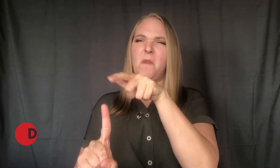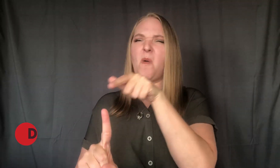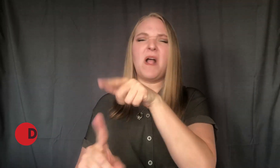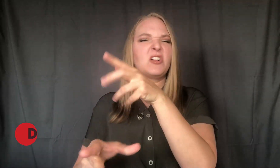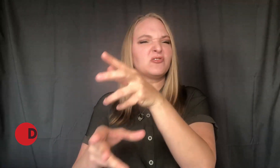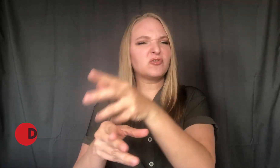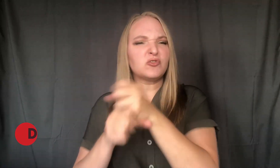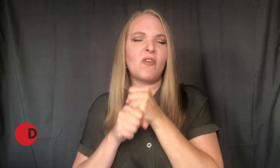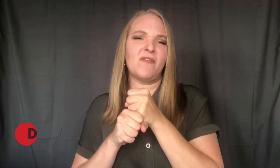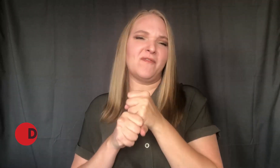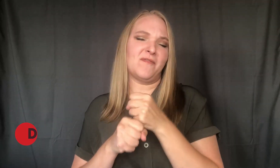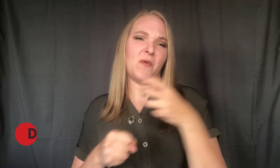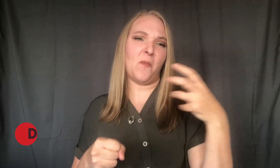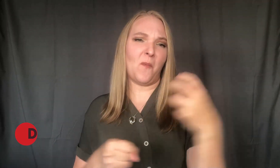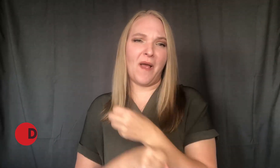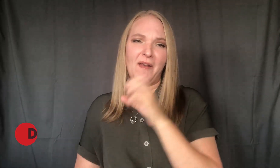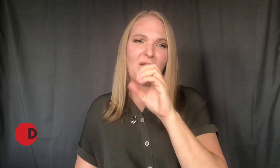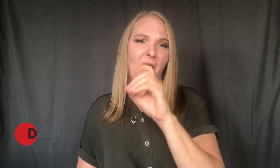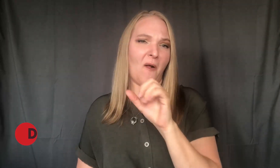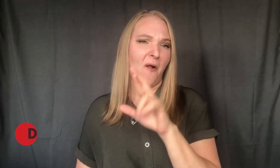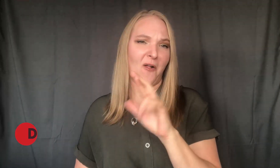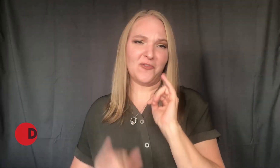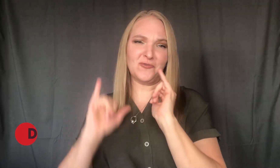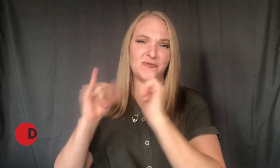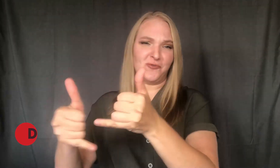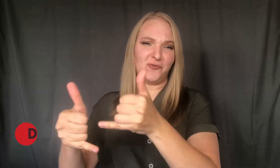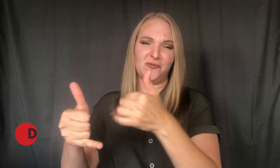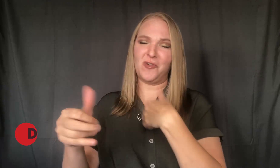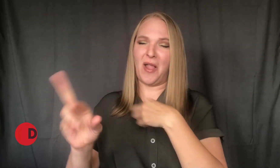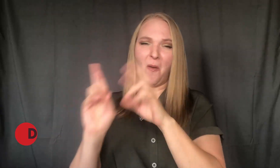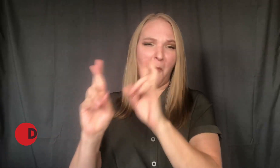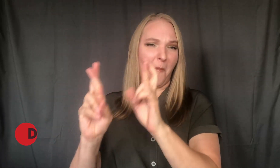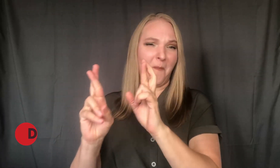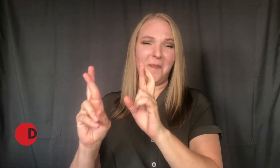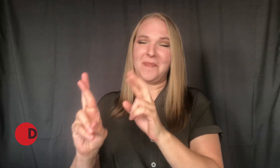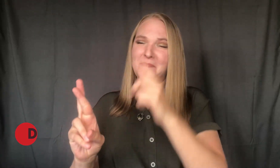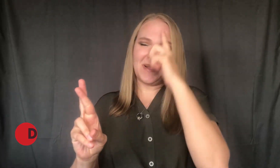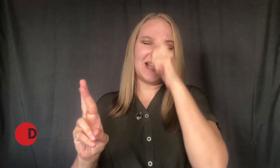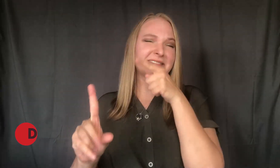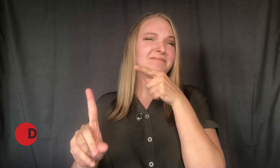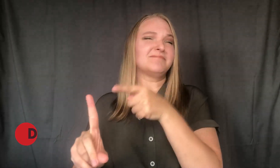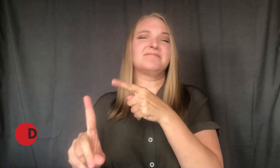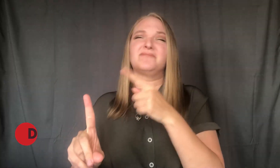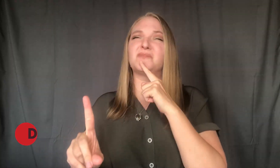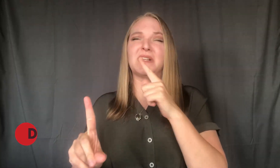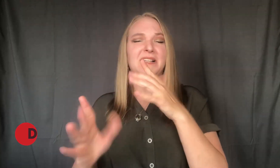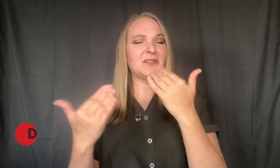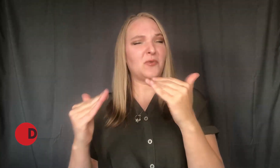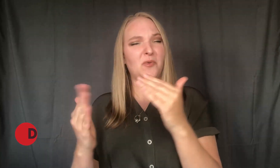Oscar award, I'm hoping because he deserves it. The hearing girl who acted